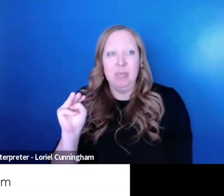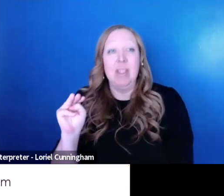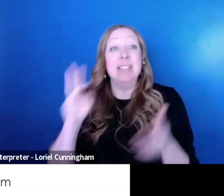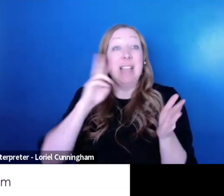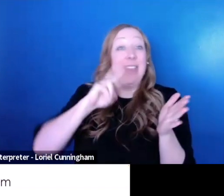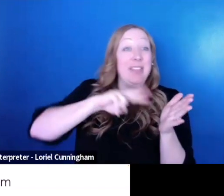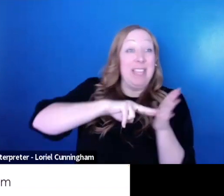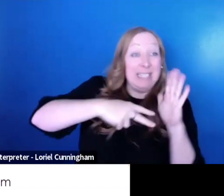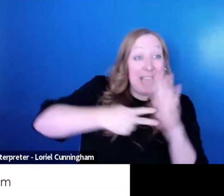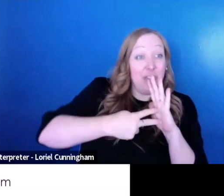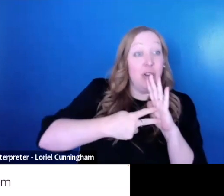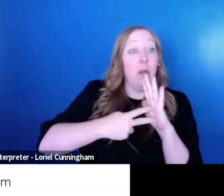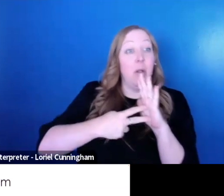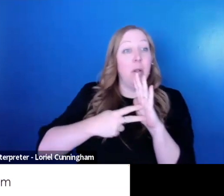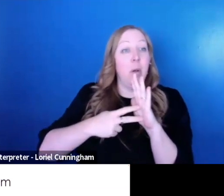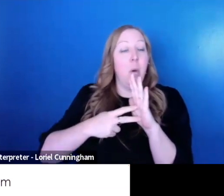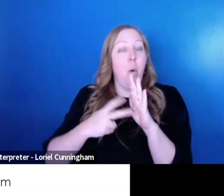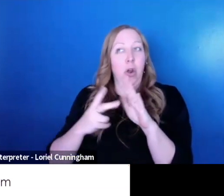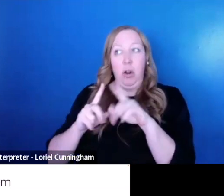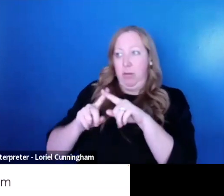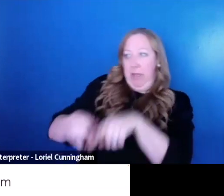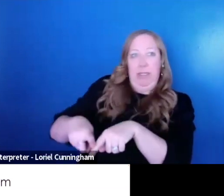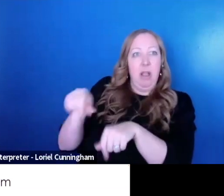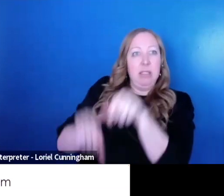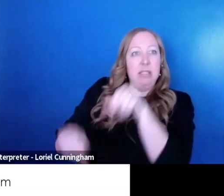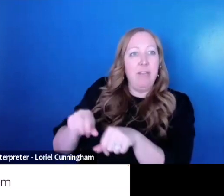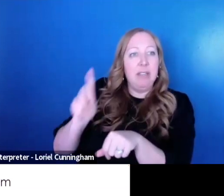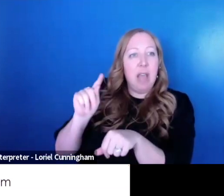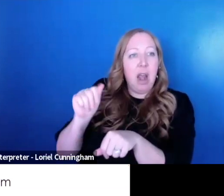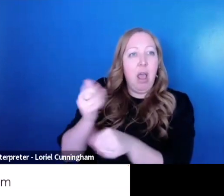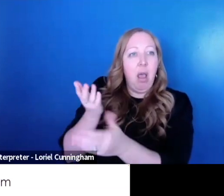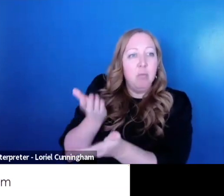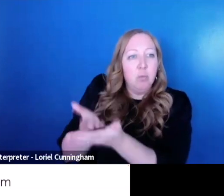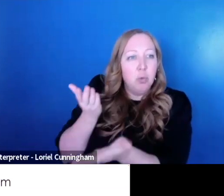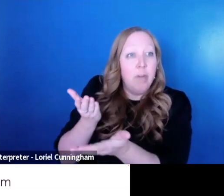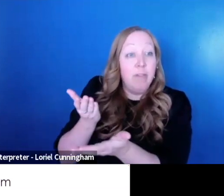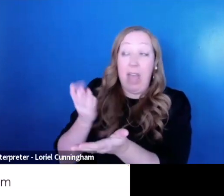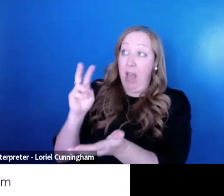dependency upon scientific data, proof, and above all, authority to establish, reconstitute and justify